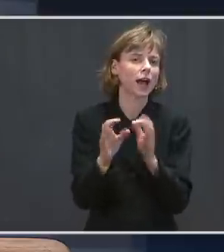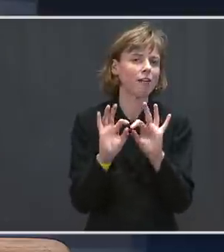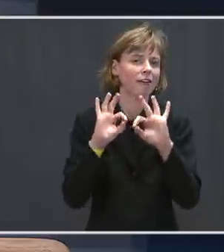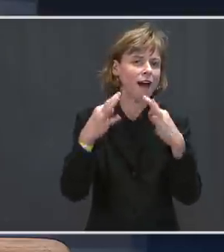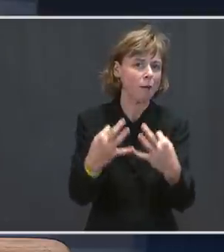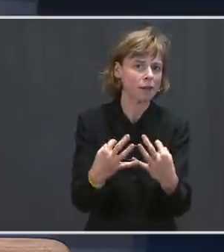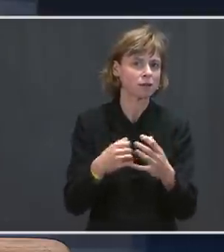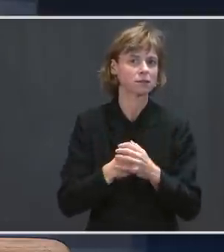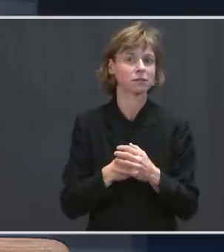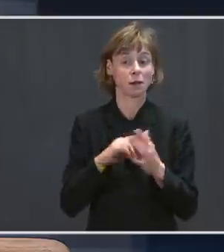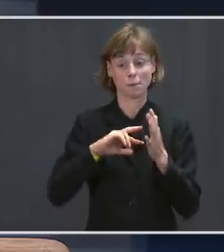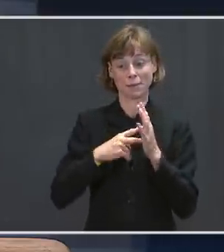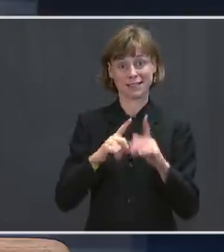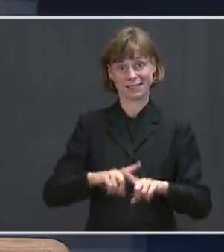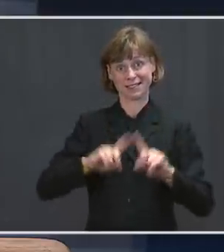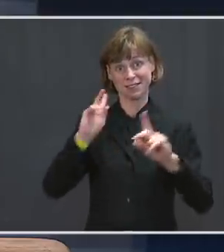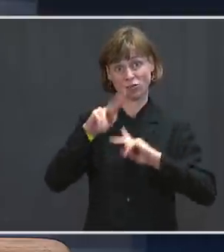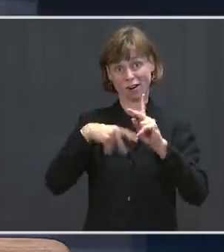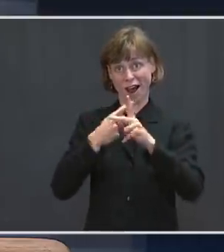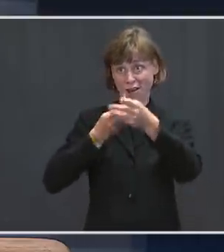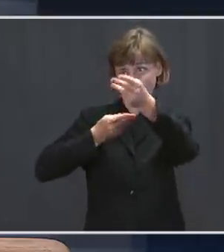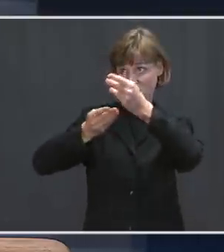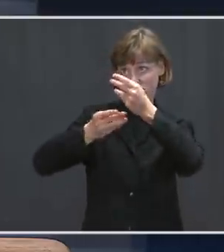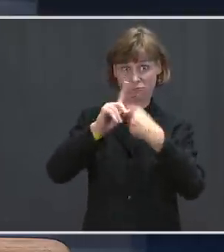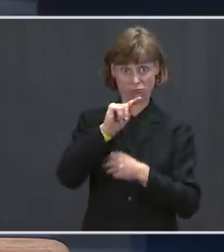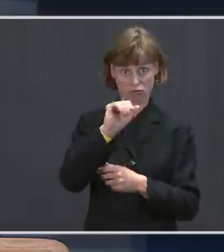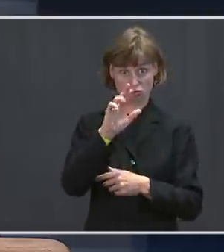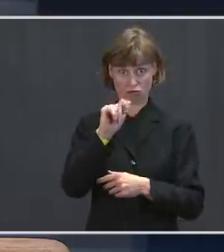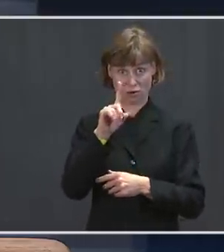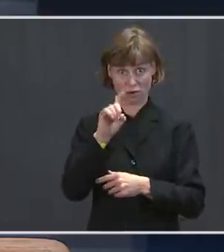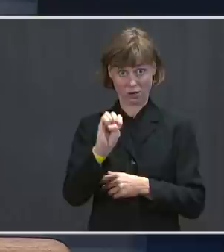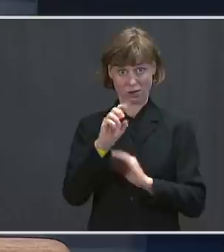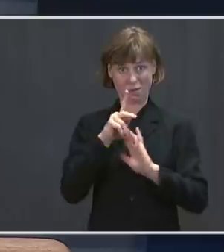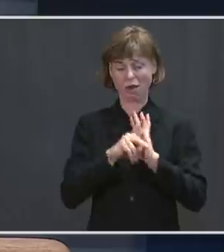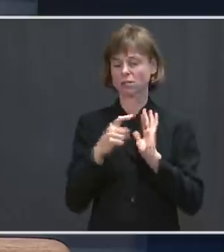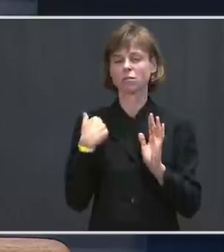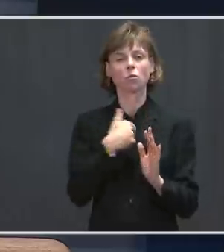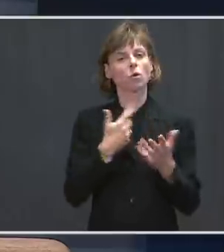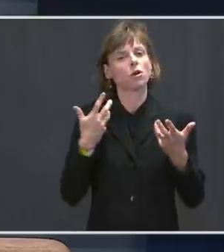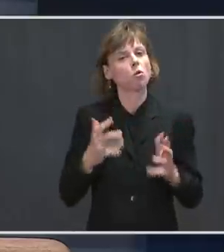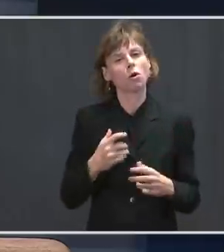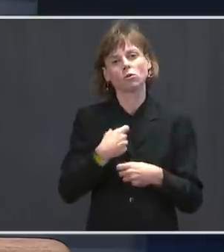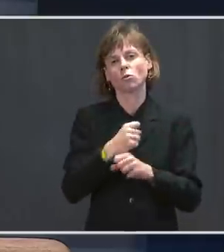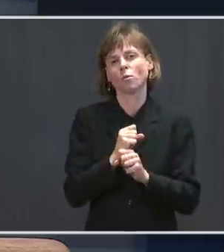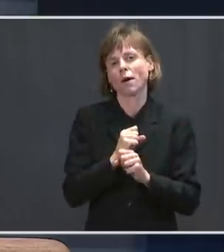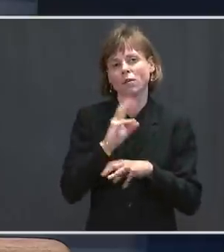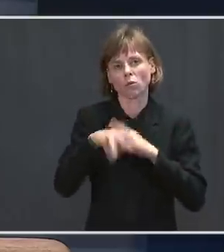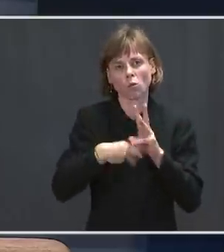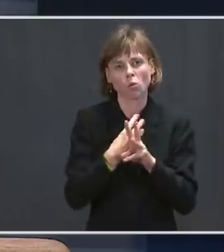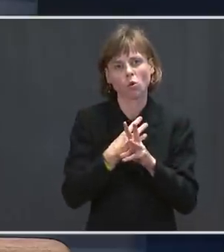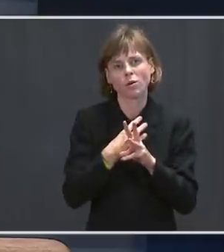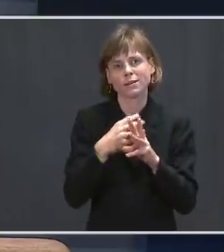to trade policy. We're not about trying to make the world safe for multinational investment, we're about creating jobs